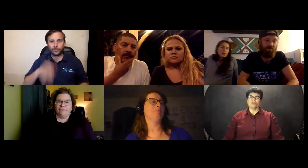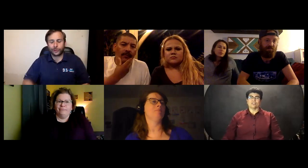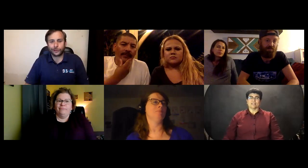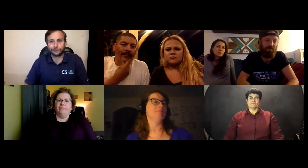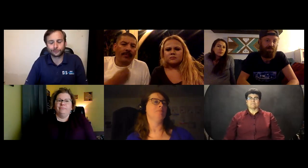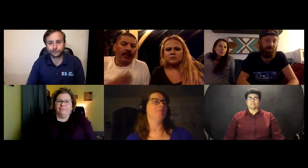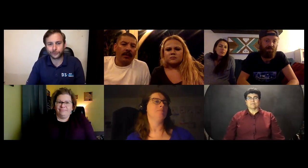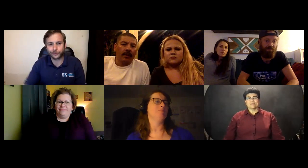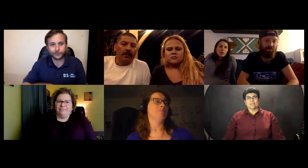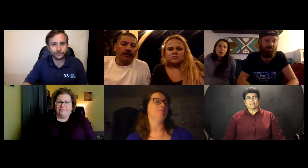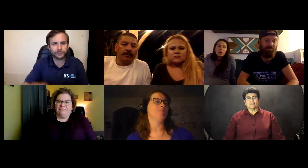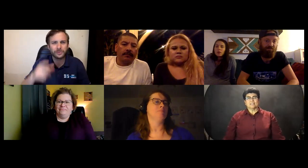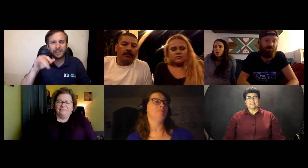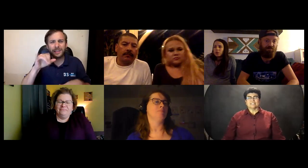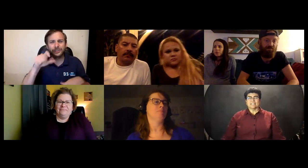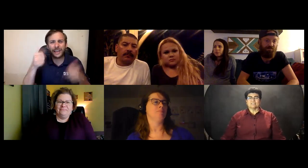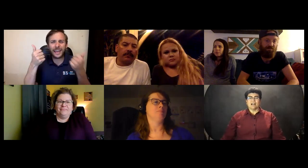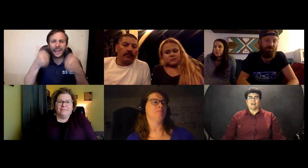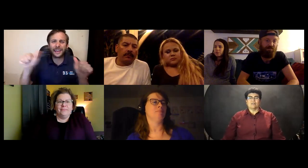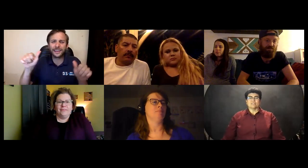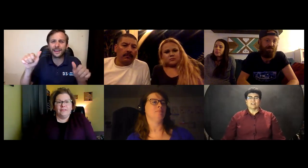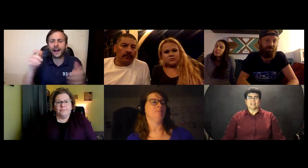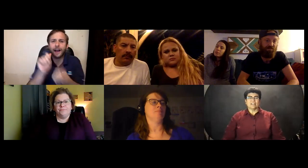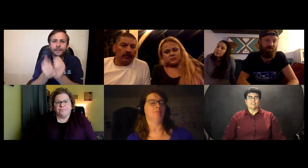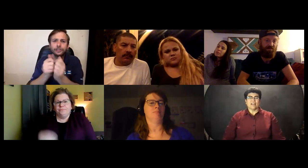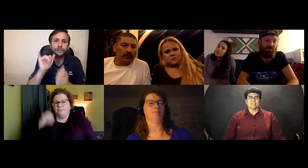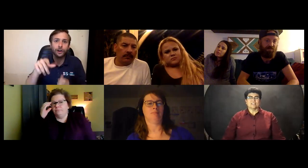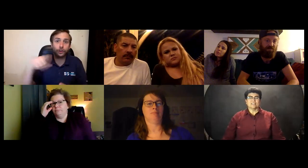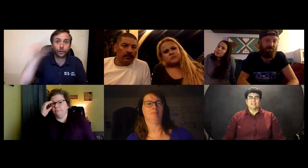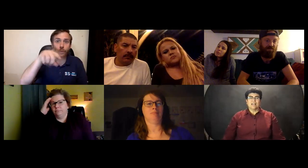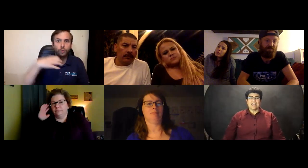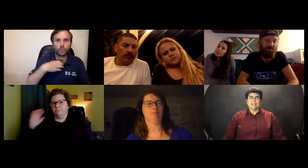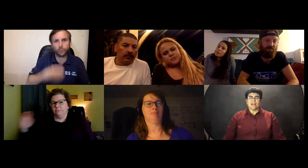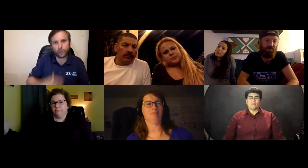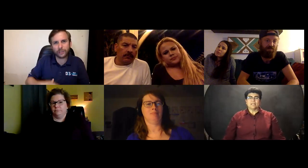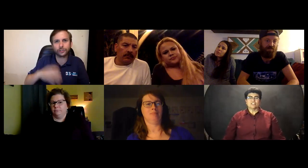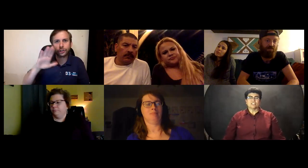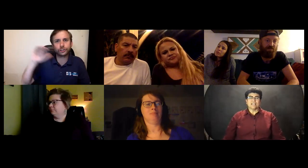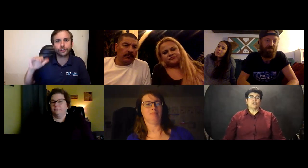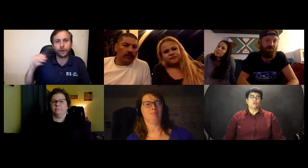thing nick says wow i'm sorry to hear that any